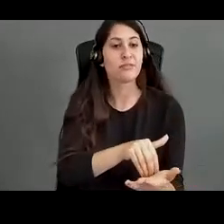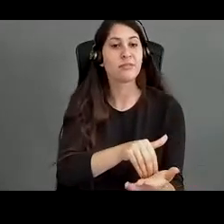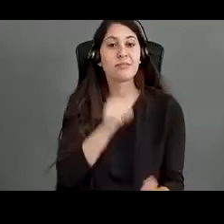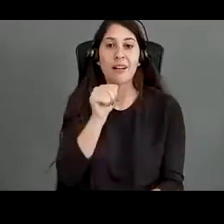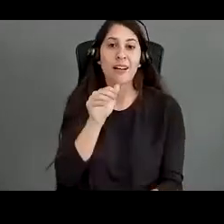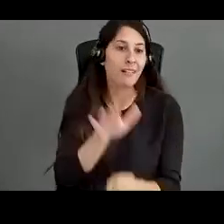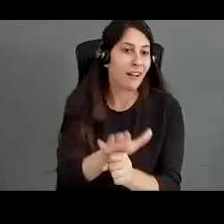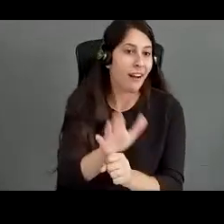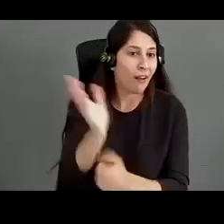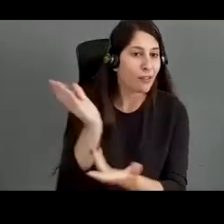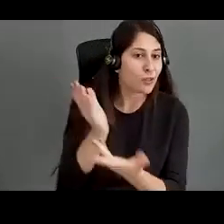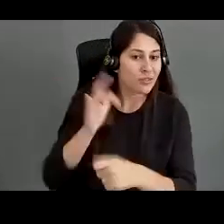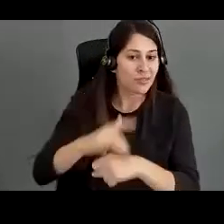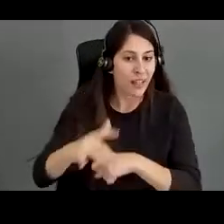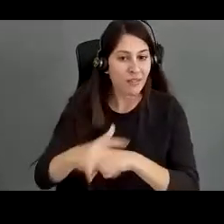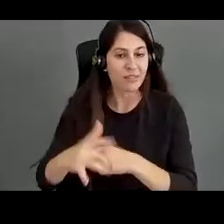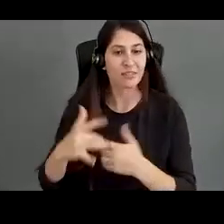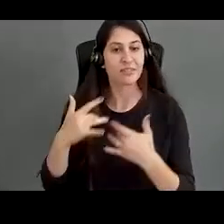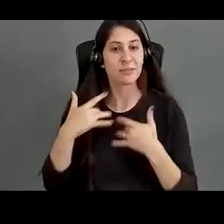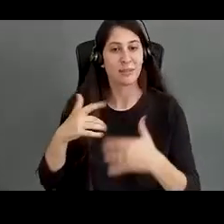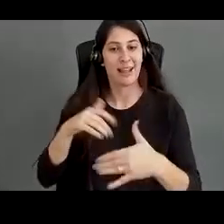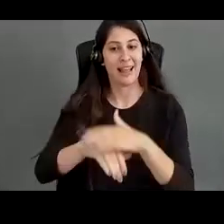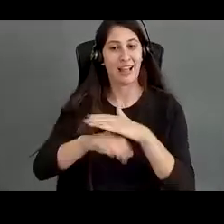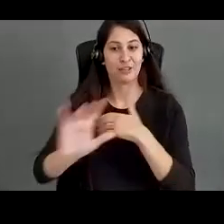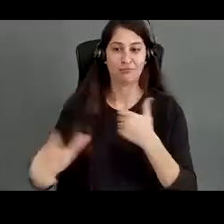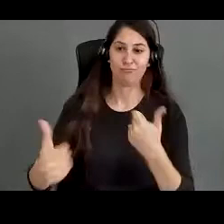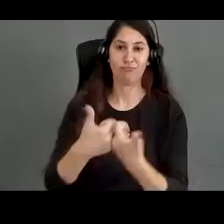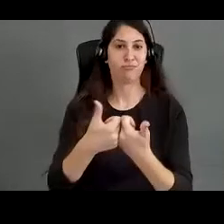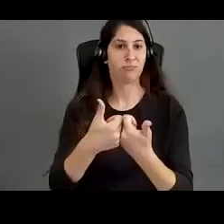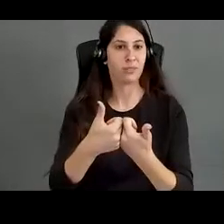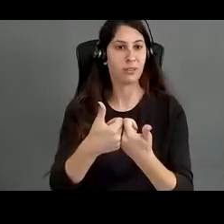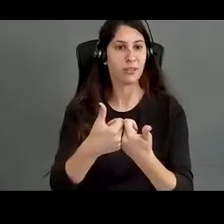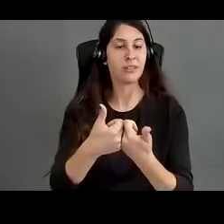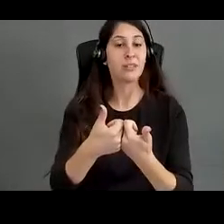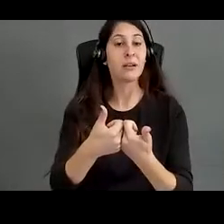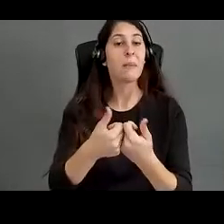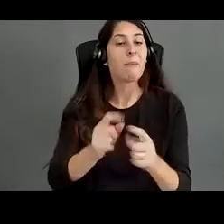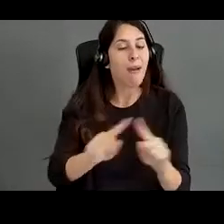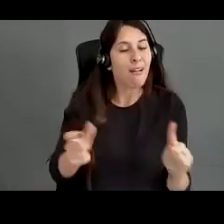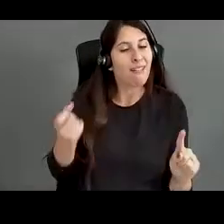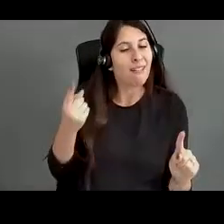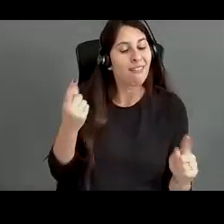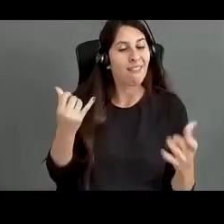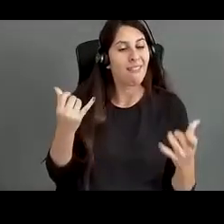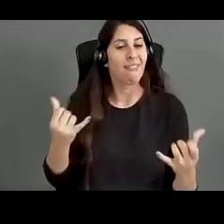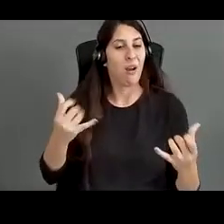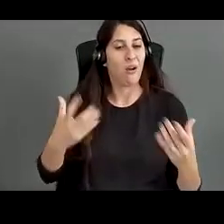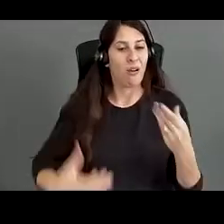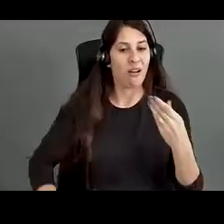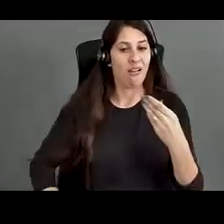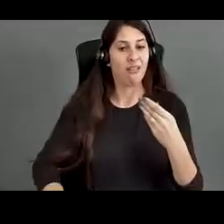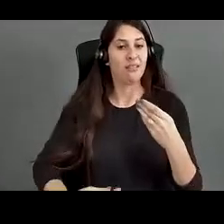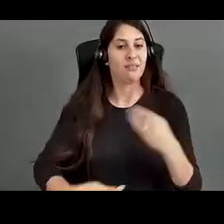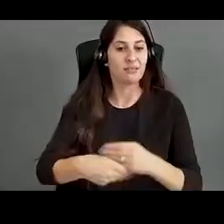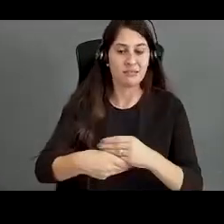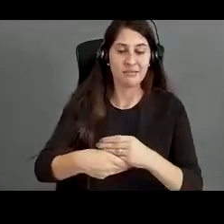the typical access challenges that we have, but then you look at it through the lens of COVID,